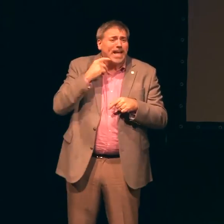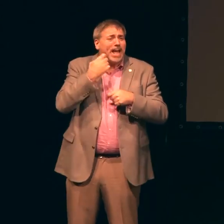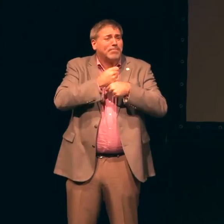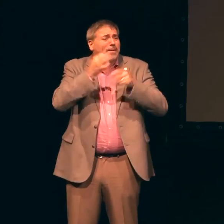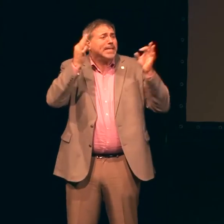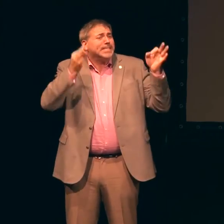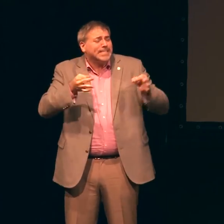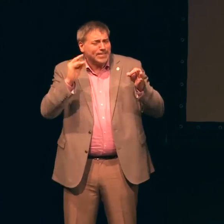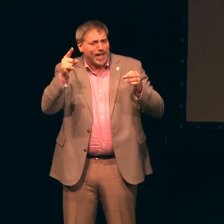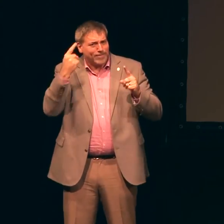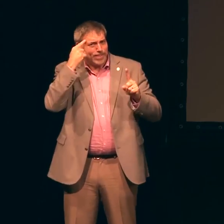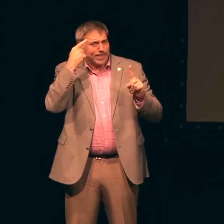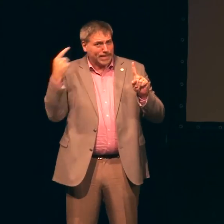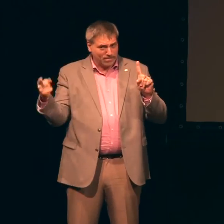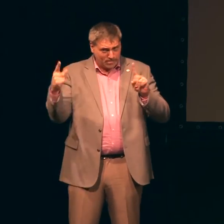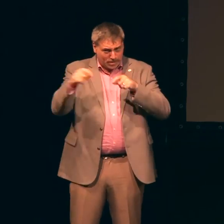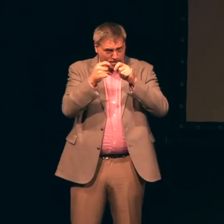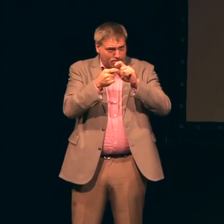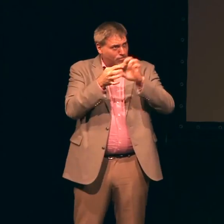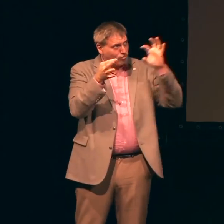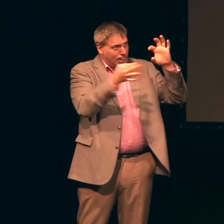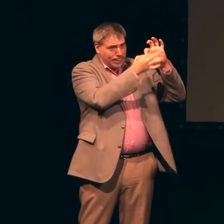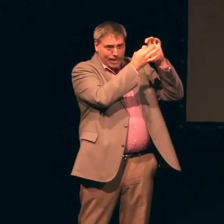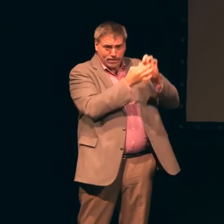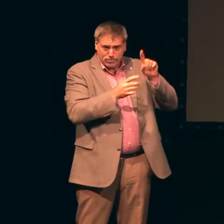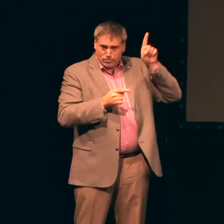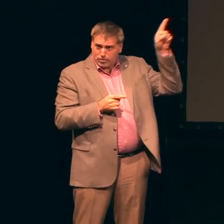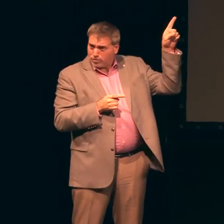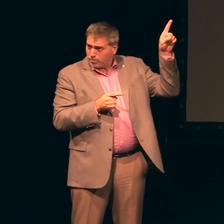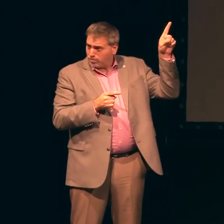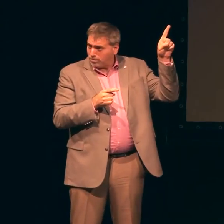board gets together in the head quarters and makes